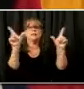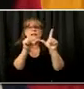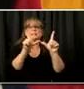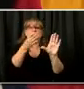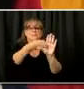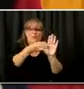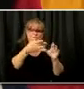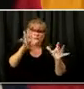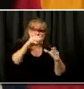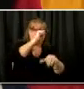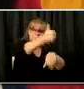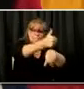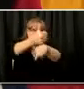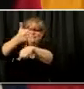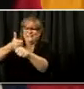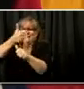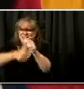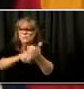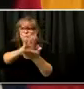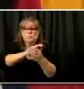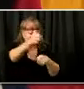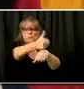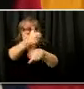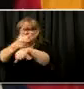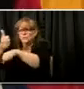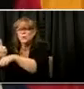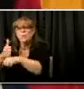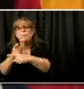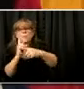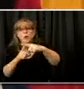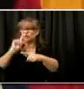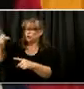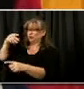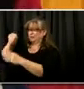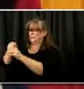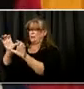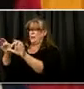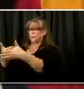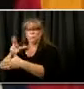setting up ways to support our kids through their life challenges be it with the academic